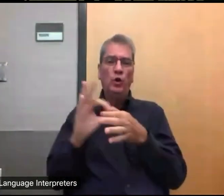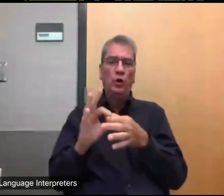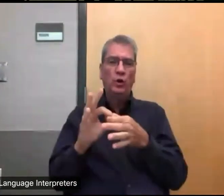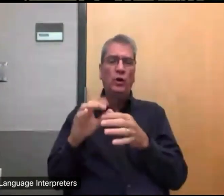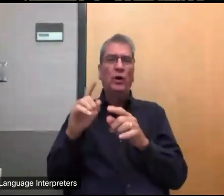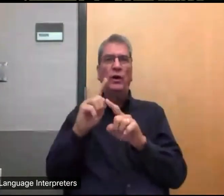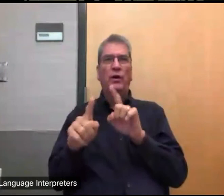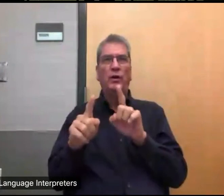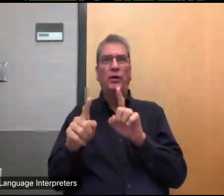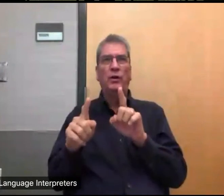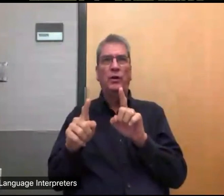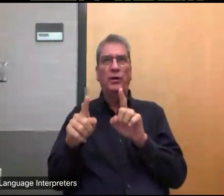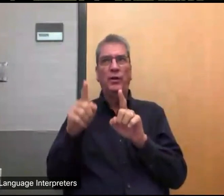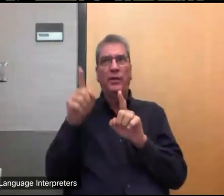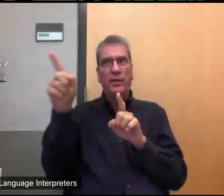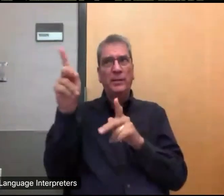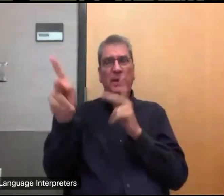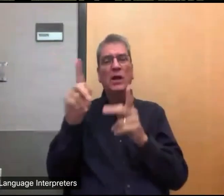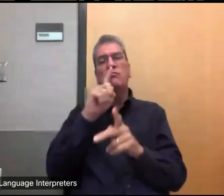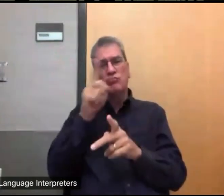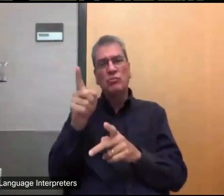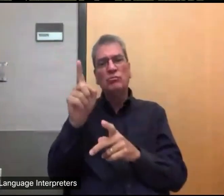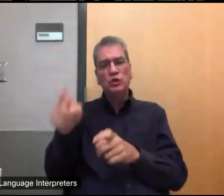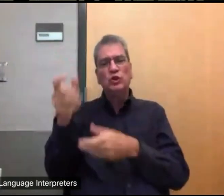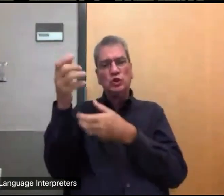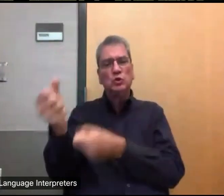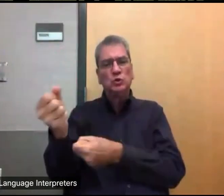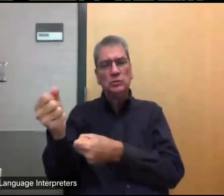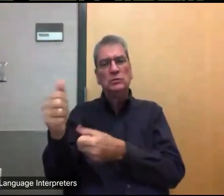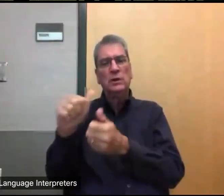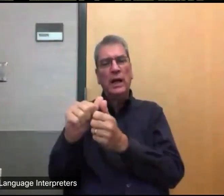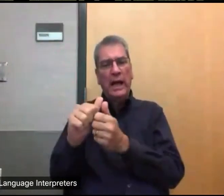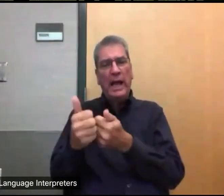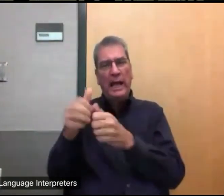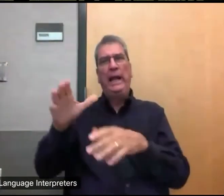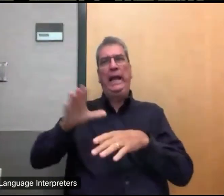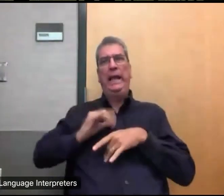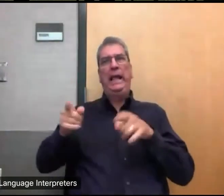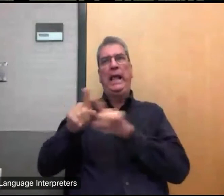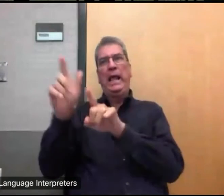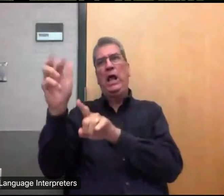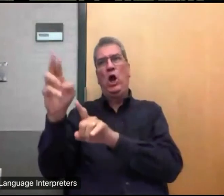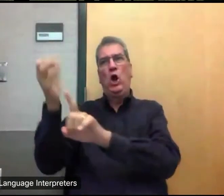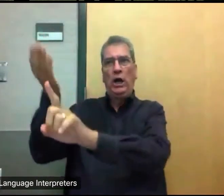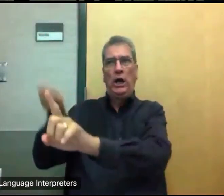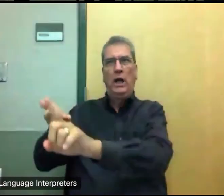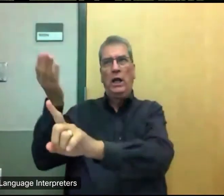these people higher trusted resources and how can we sort of. Take them as they are and make them kind of partners in getting good messages out and